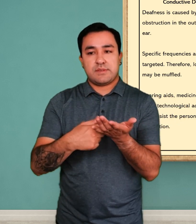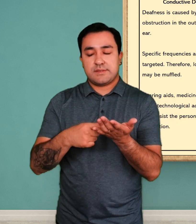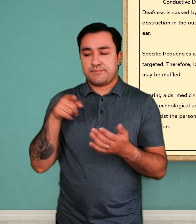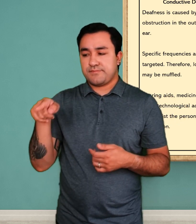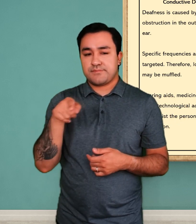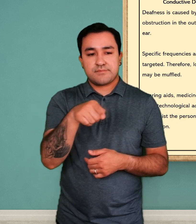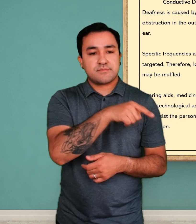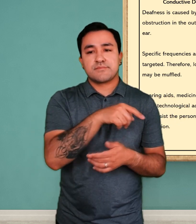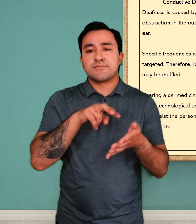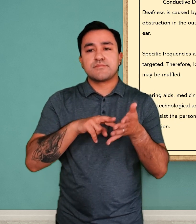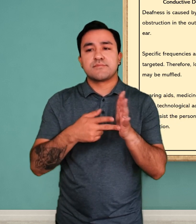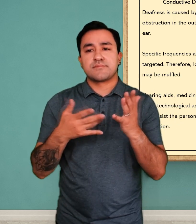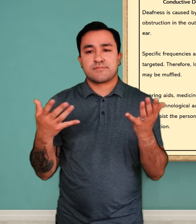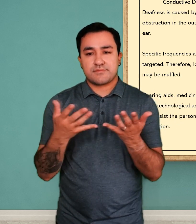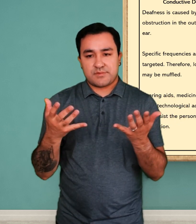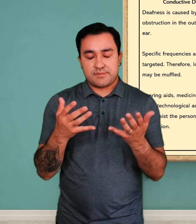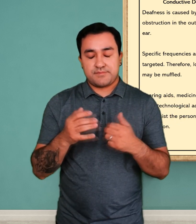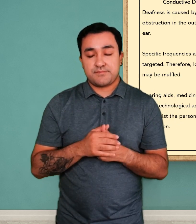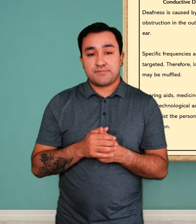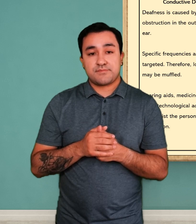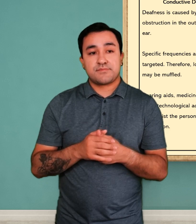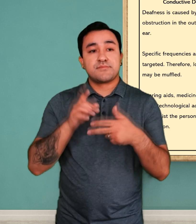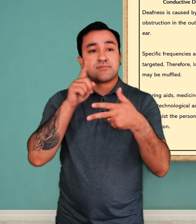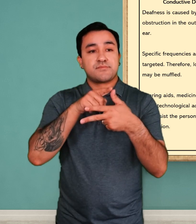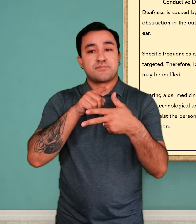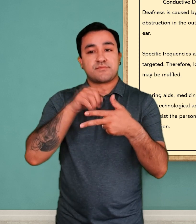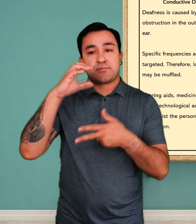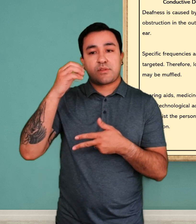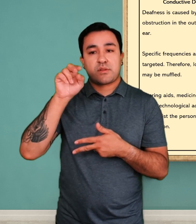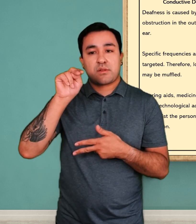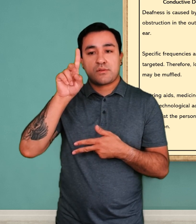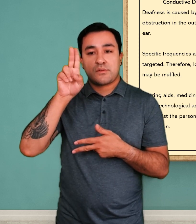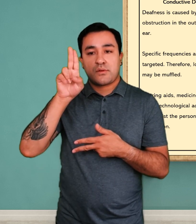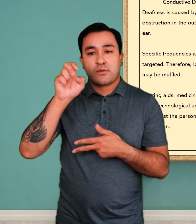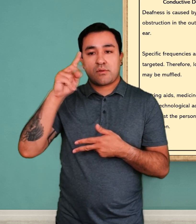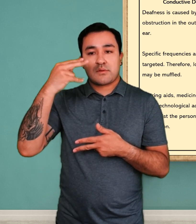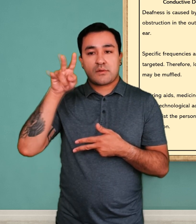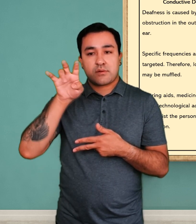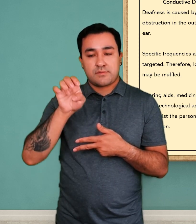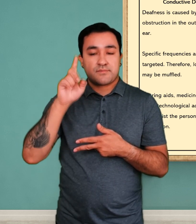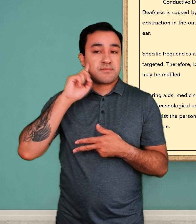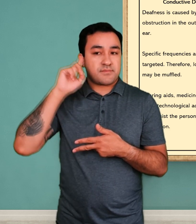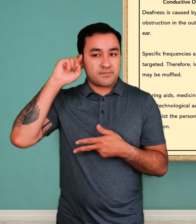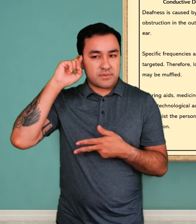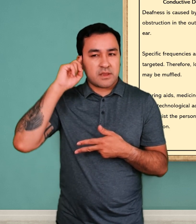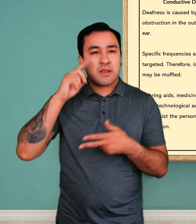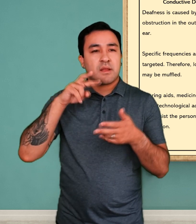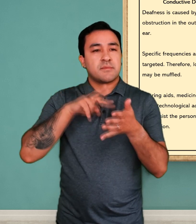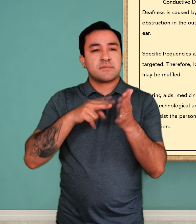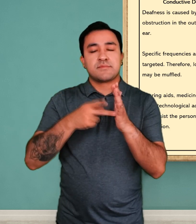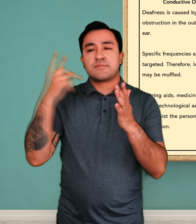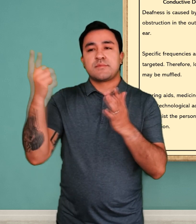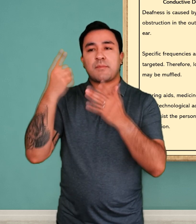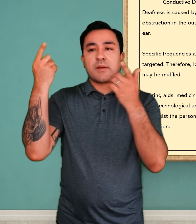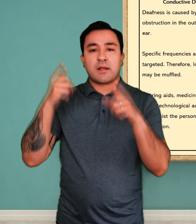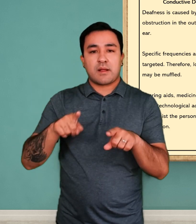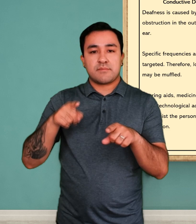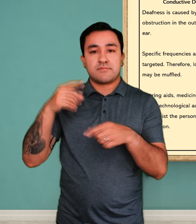This video will discuss these three groupings. Conductive deafness is when sound cannot penetrate the outer and middle ear.